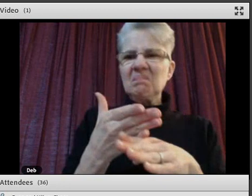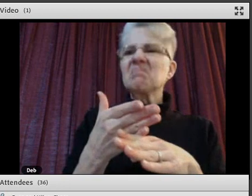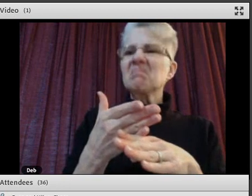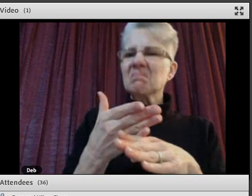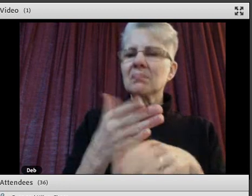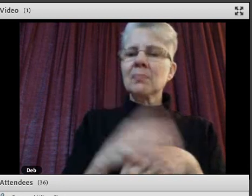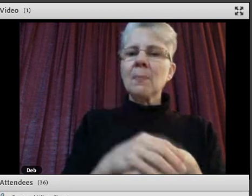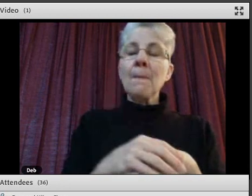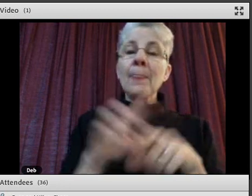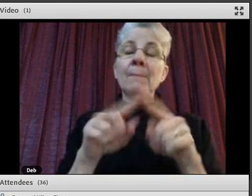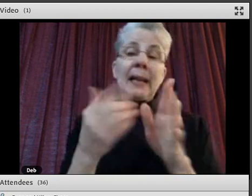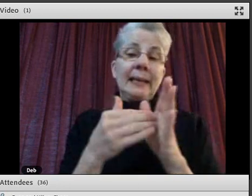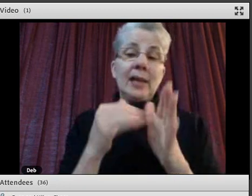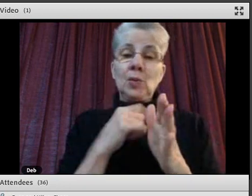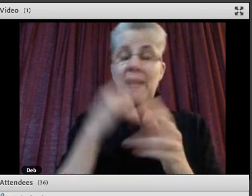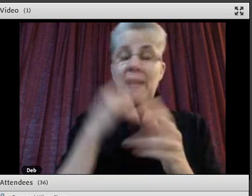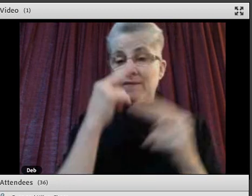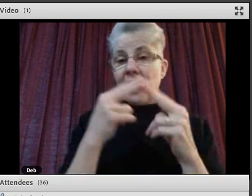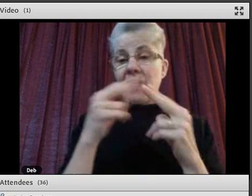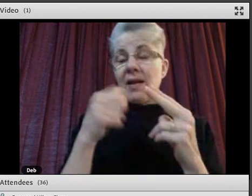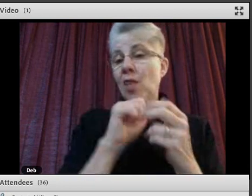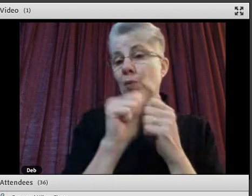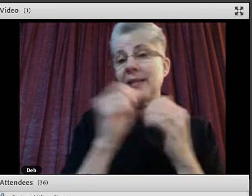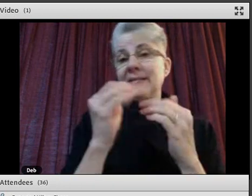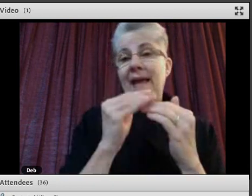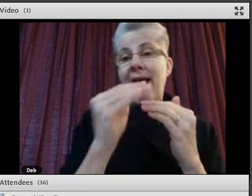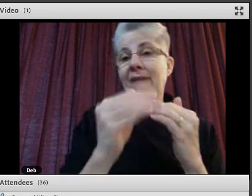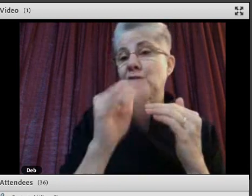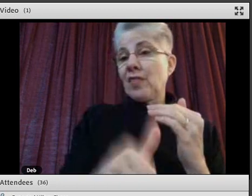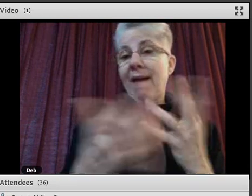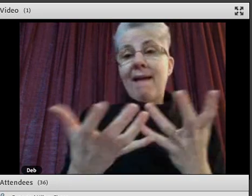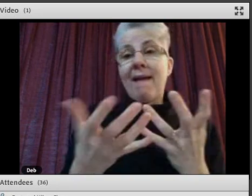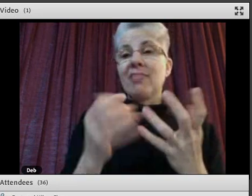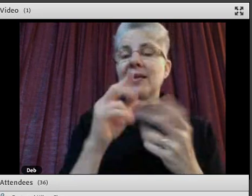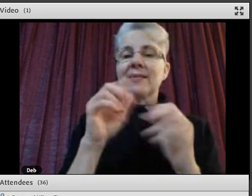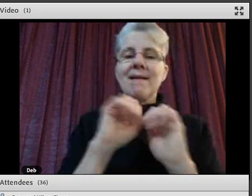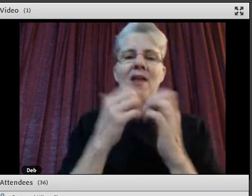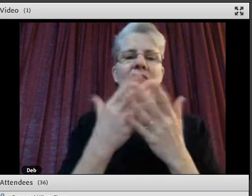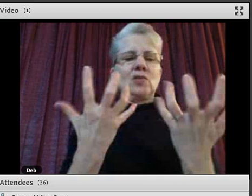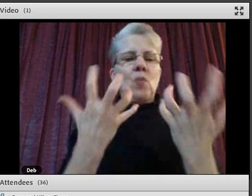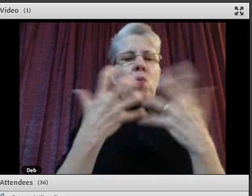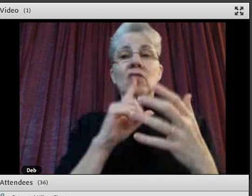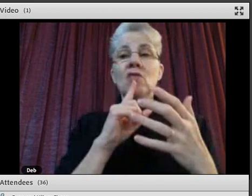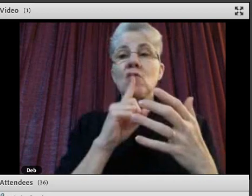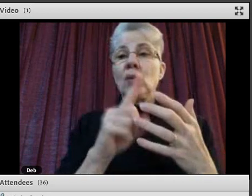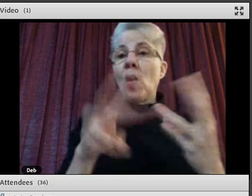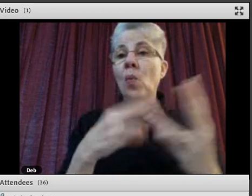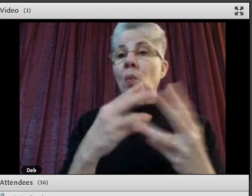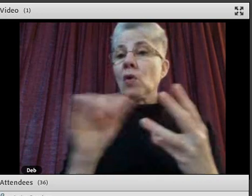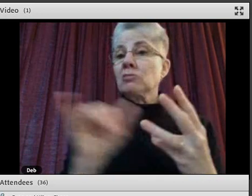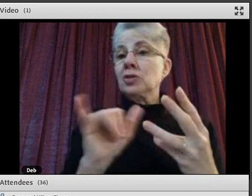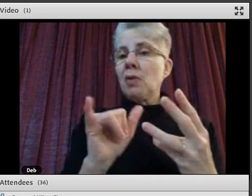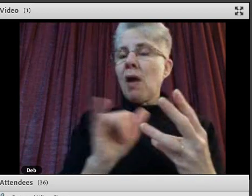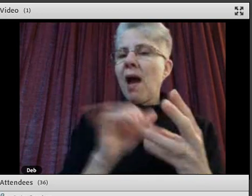that's going to make it better. Again, you're going to have another race after that. That's kind of the way things work in the real world, too.